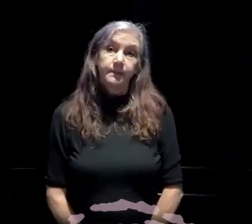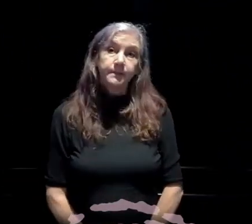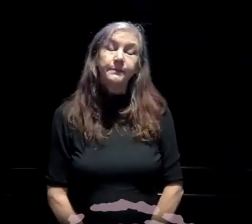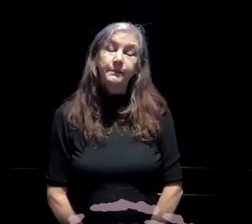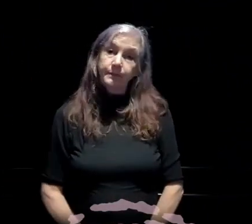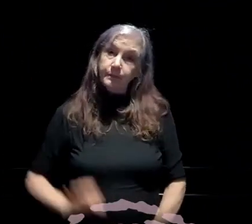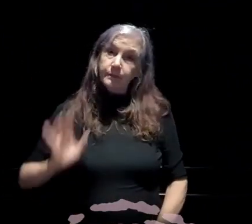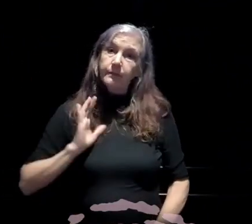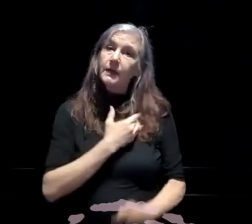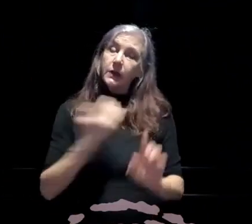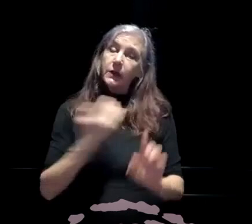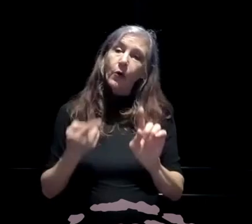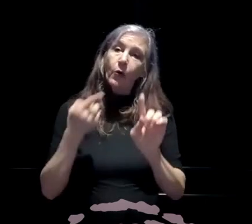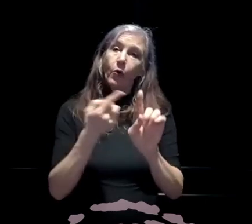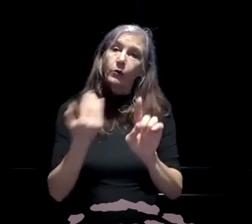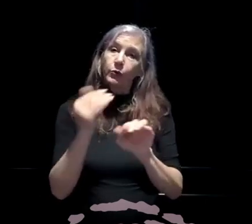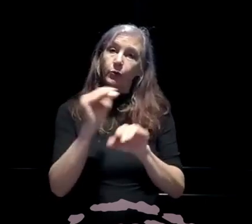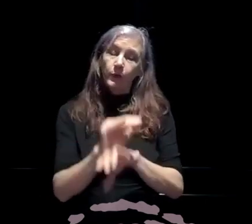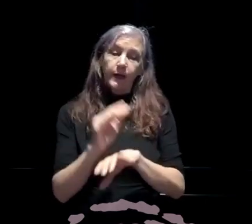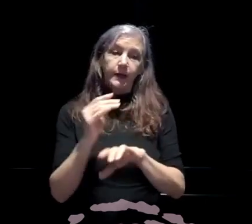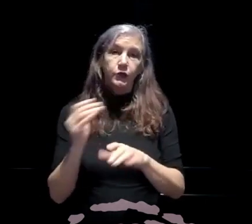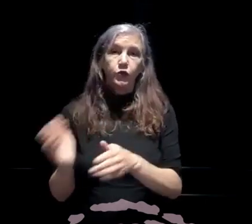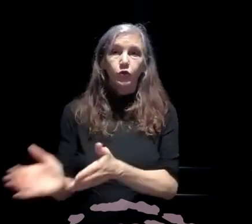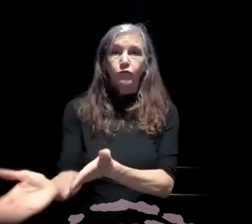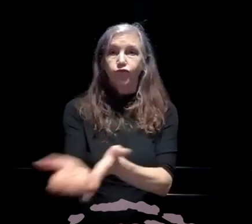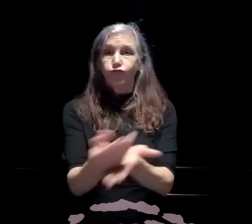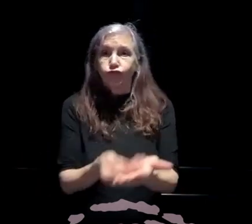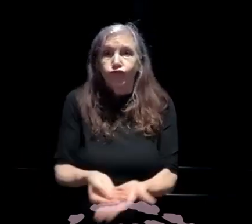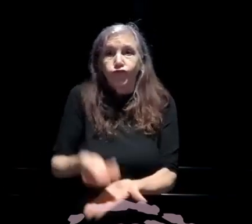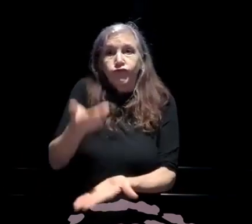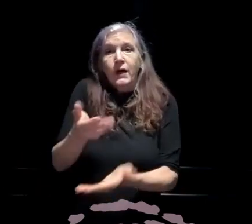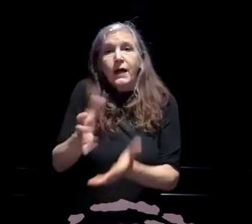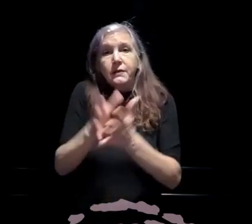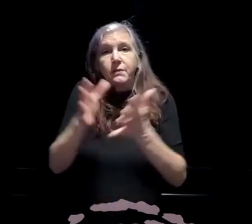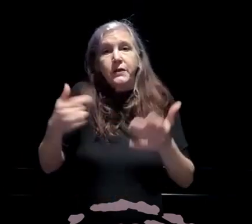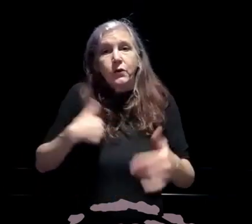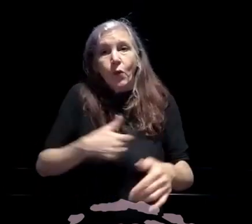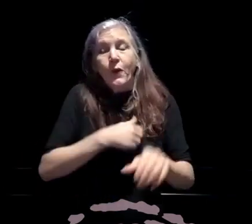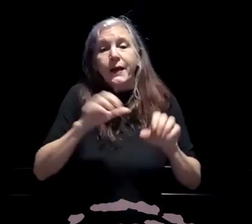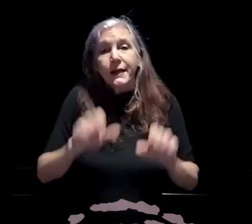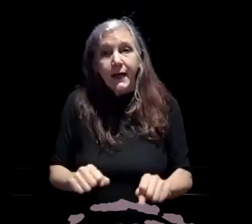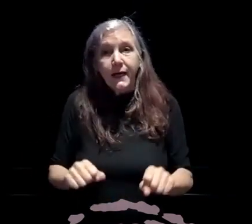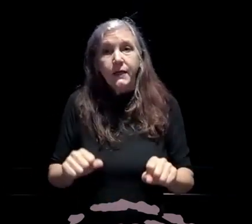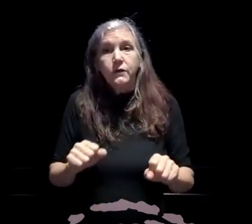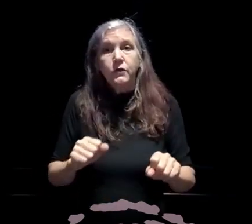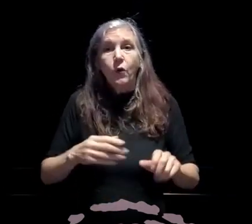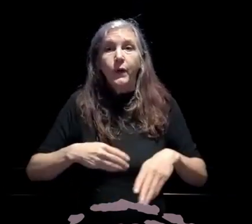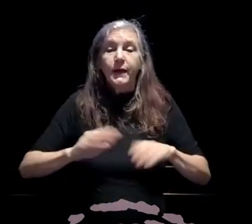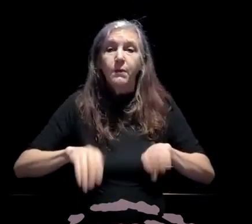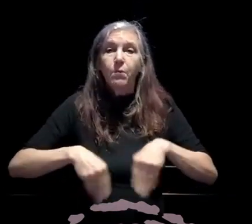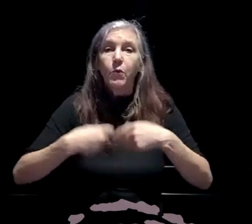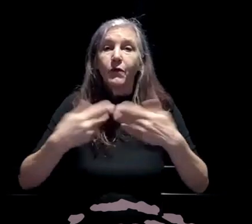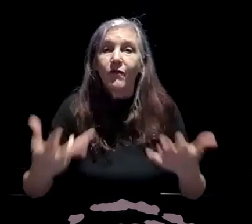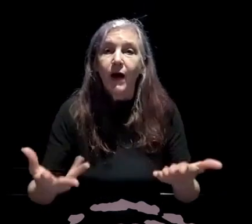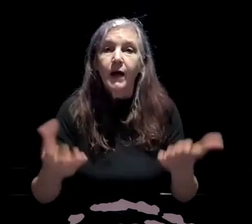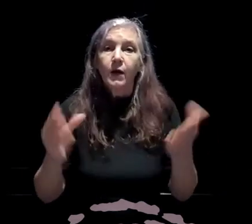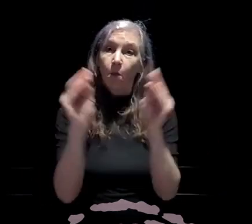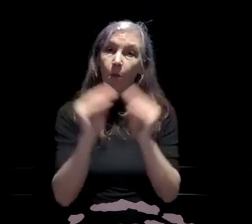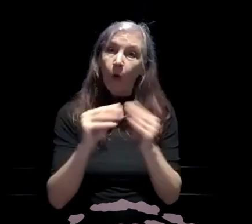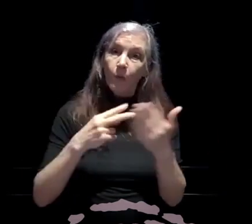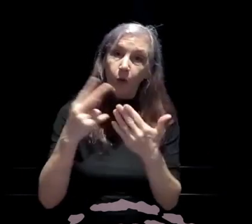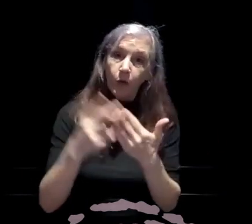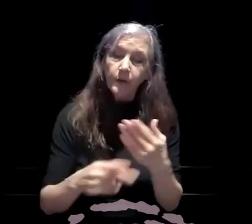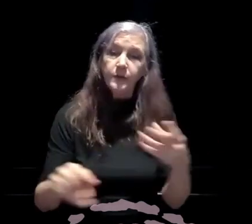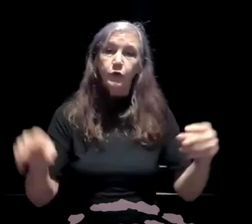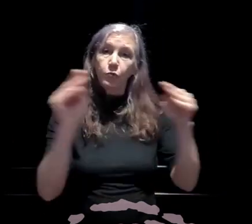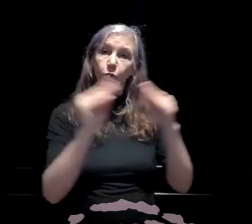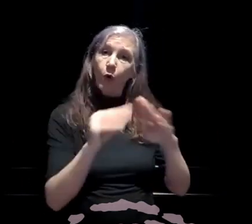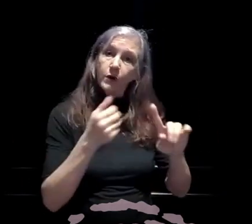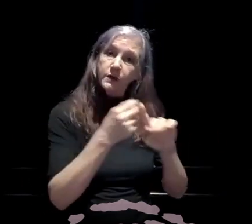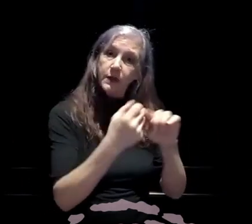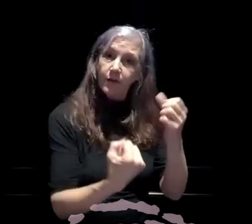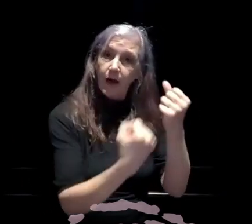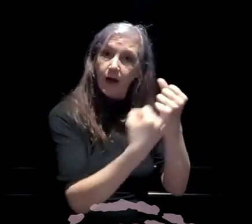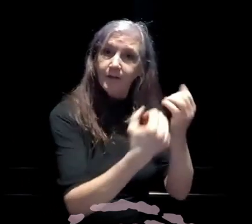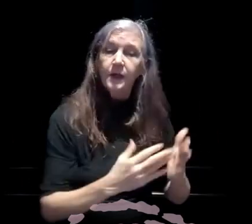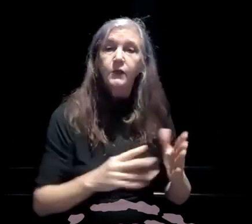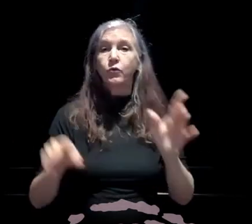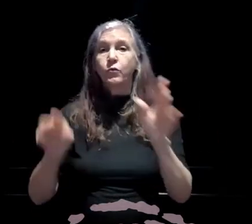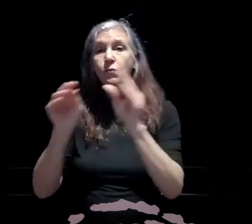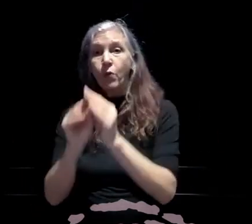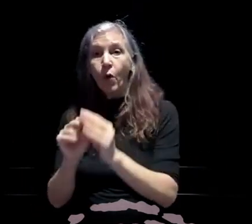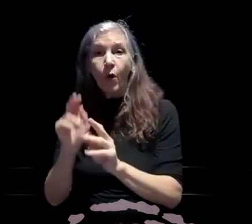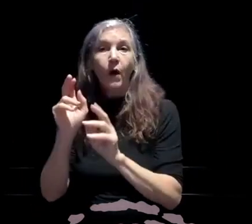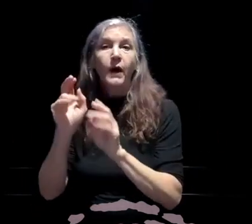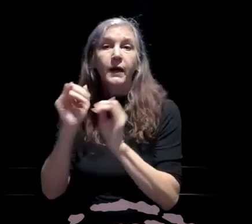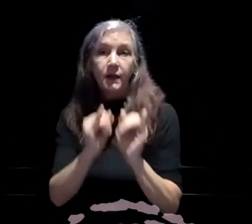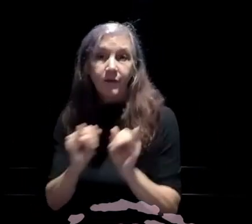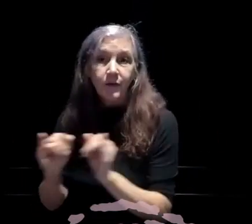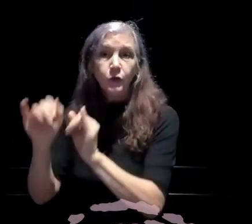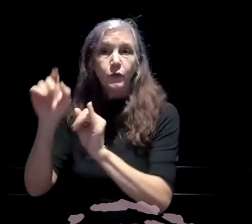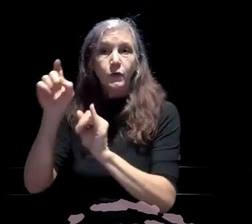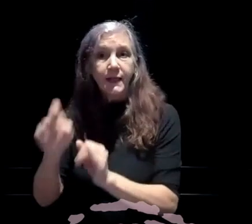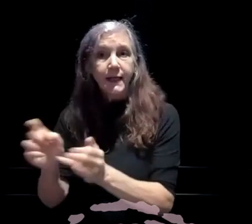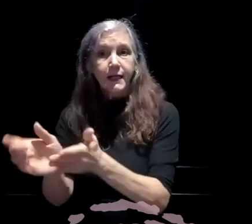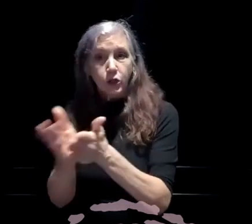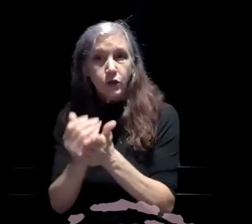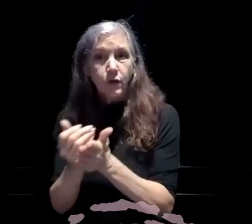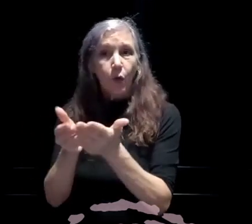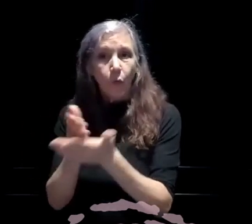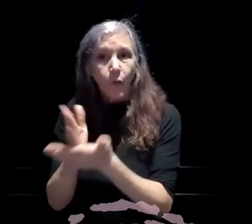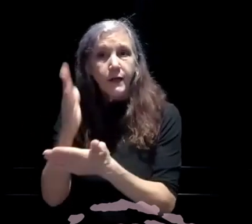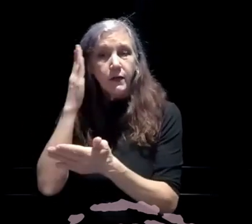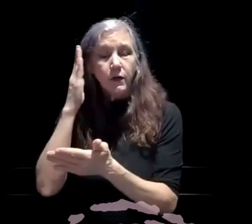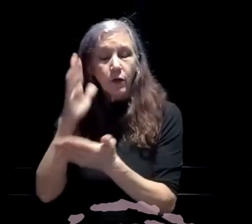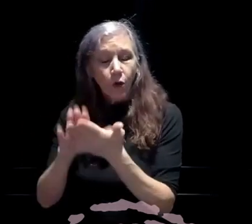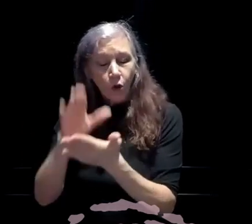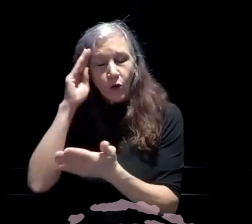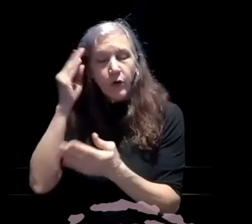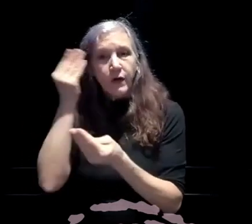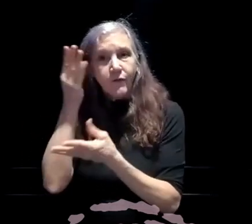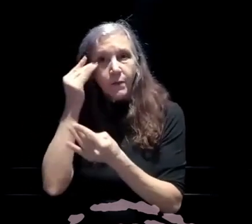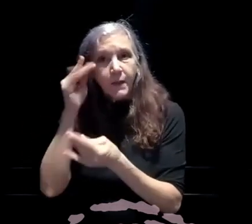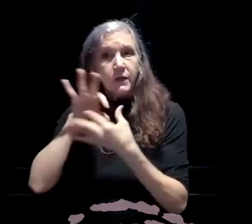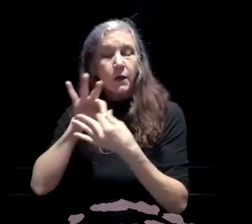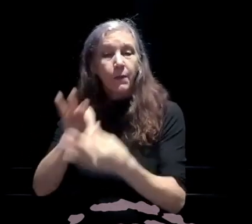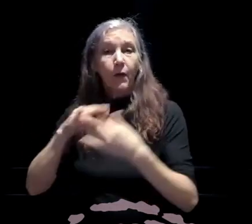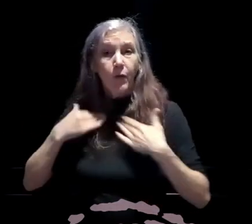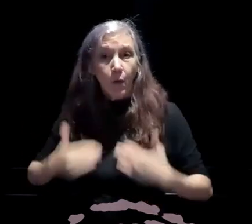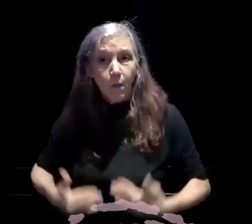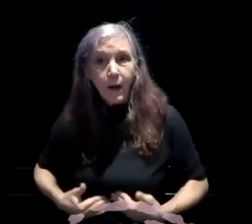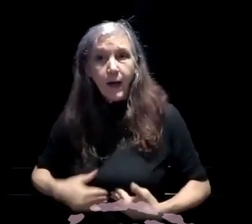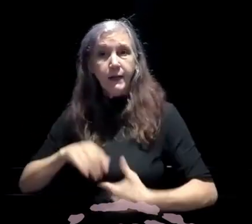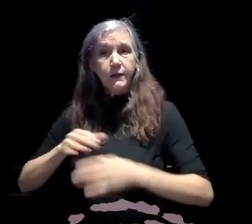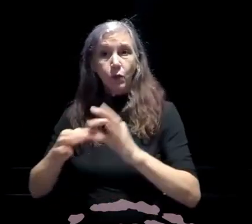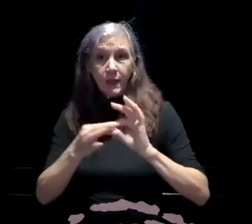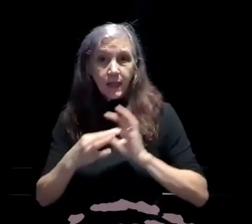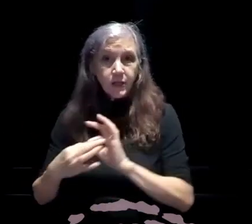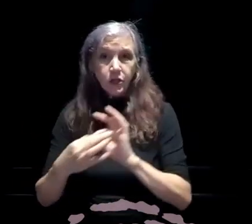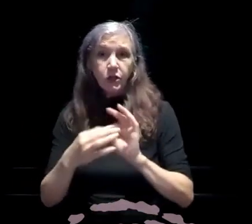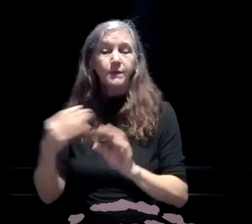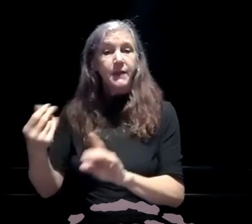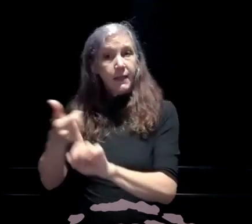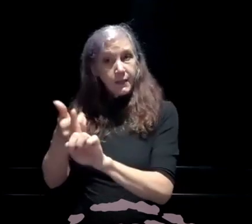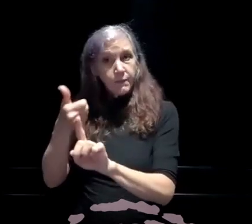And it is our goal tonight to raise as much as we possibly can to bring upstream arts programs to more self-advocates and to more of those that need and deserve the right to learn information about their bodies, relationships, and their selves.